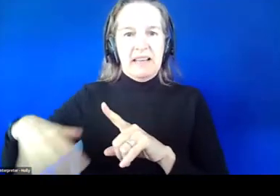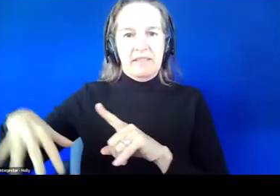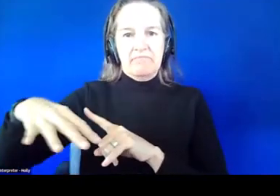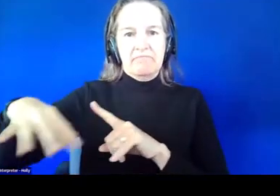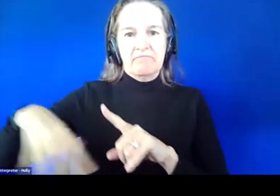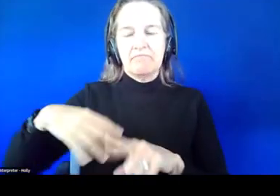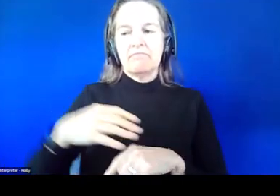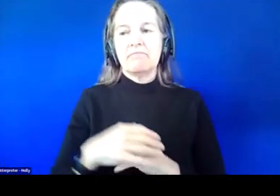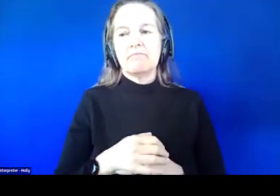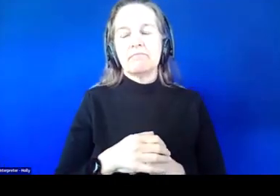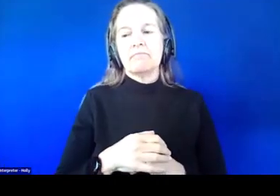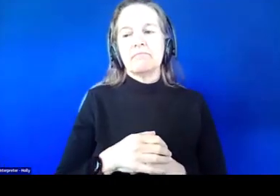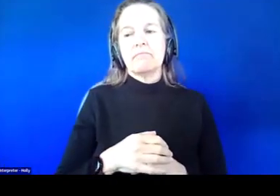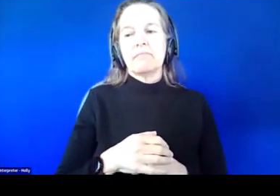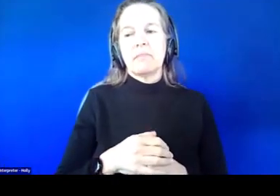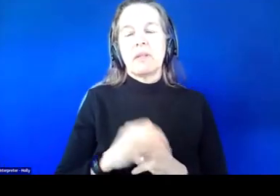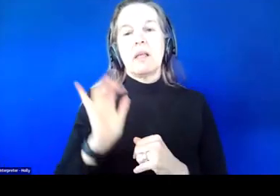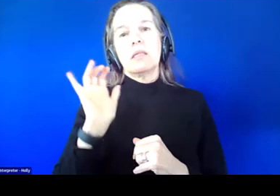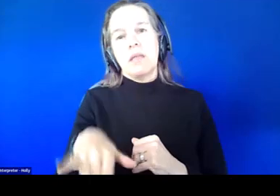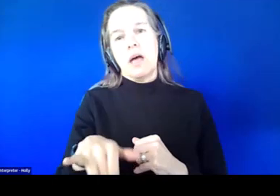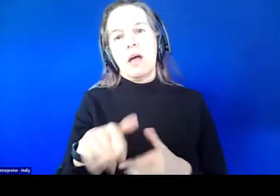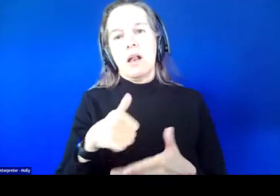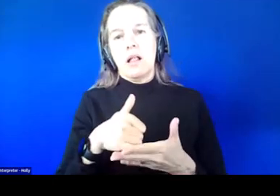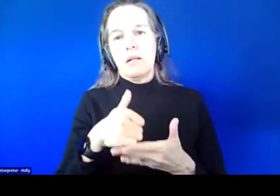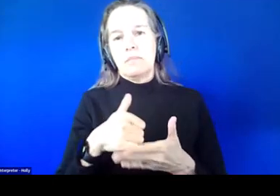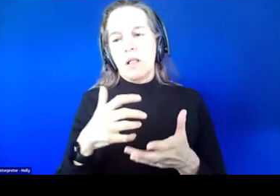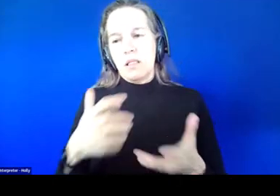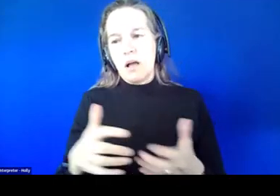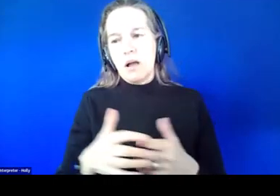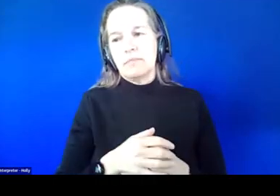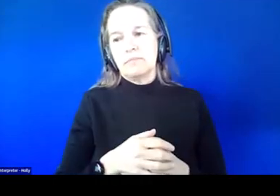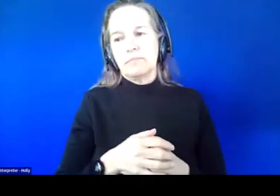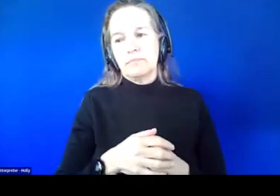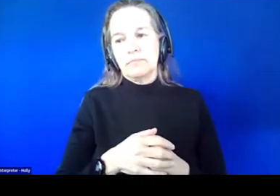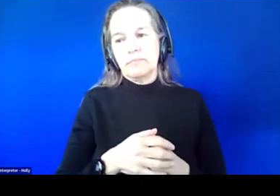for us in identifying and then being able to have